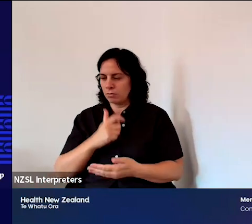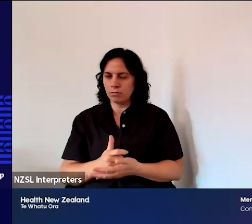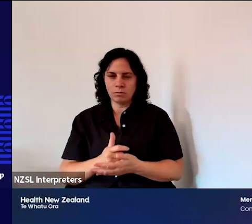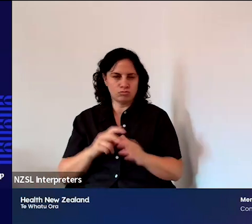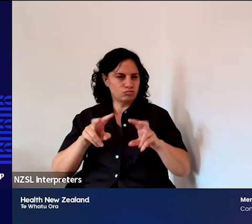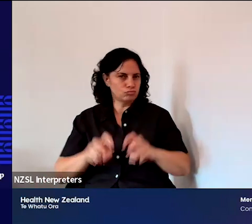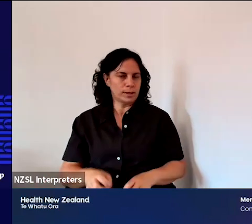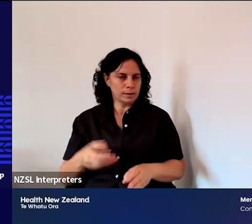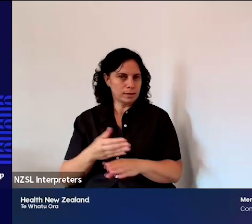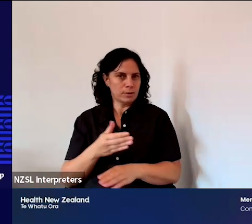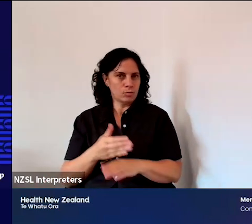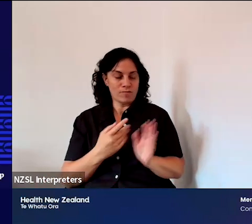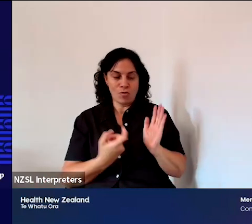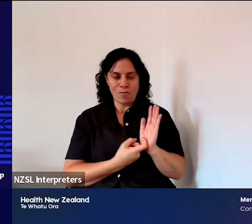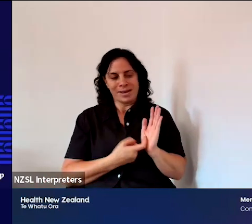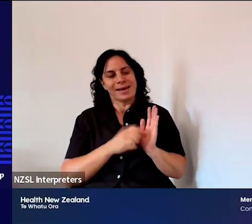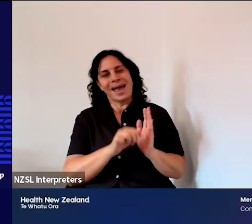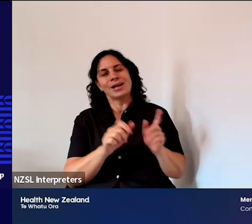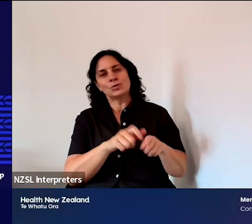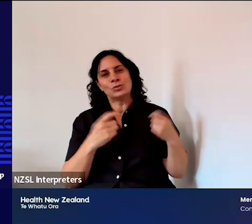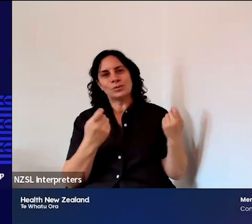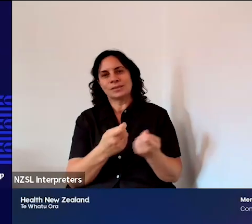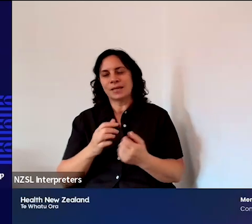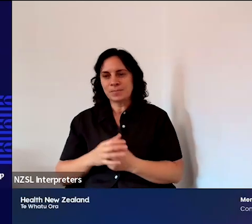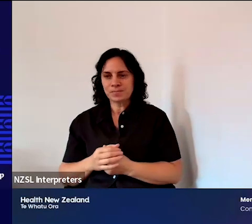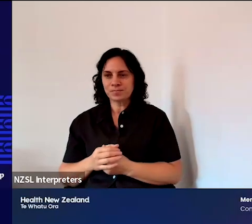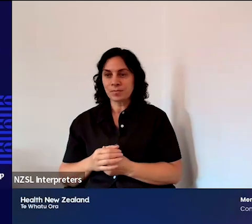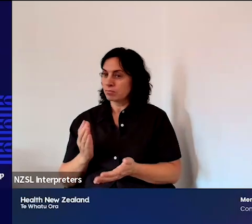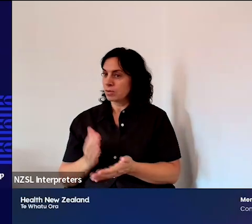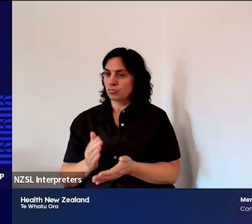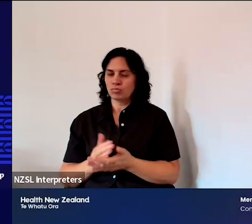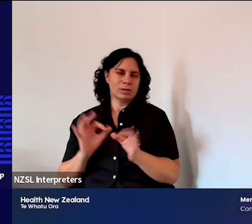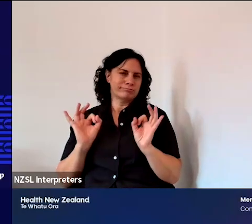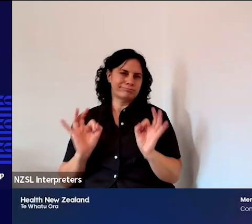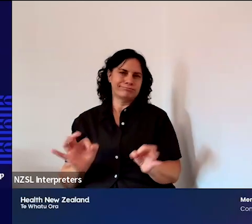Rebecca and the team. It's really fabulous to see growing up in New Zealand,